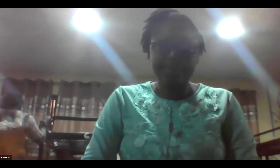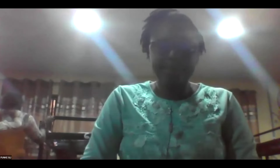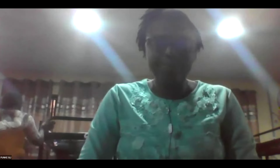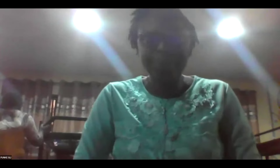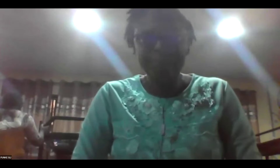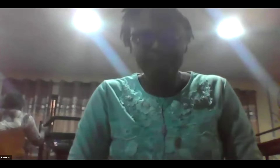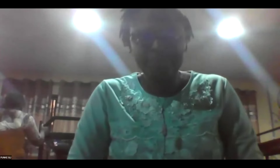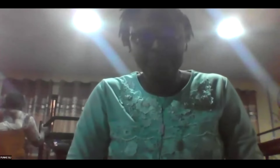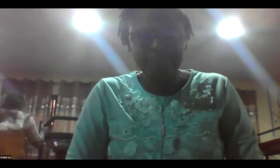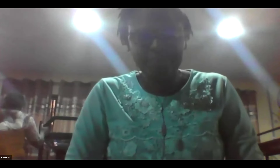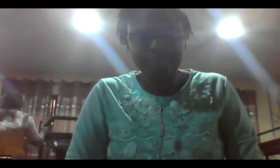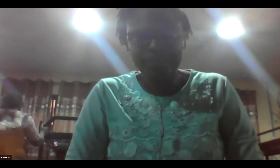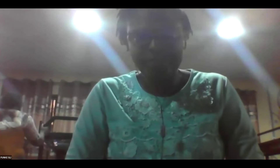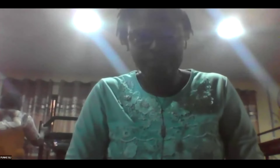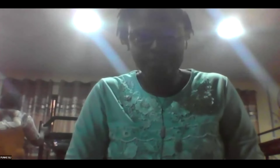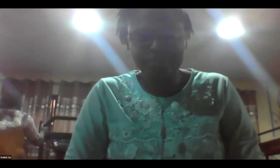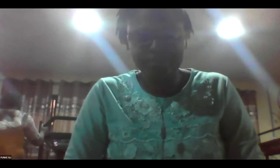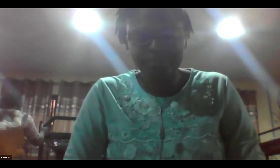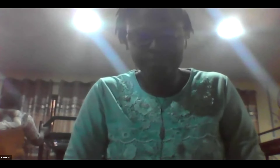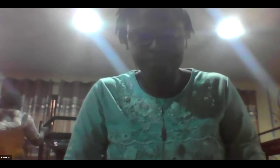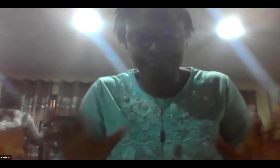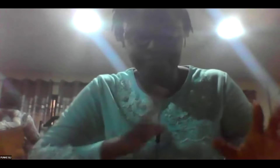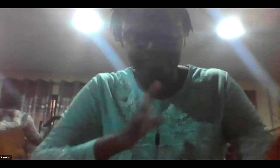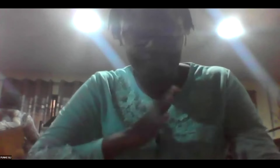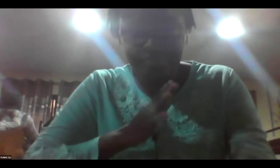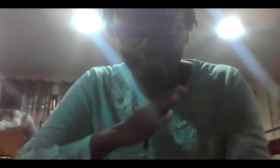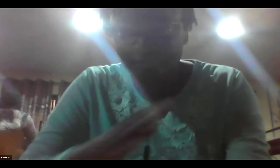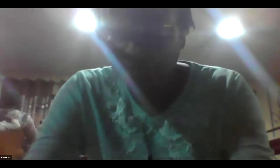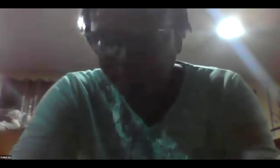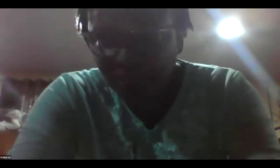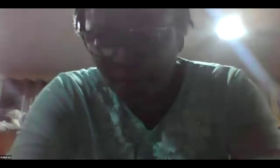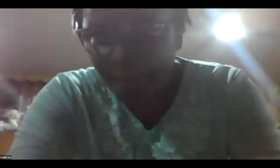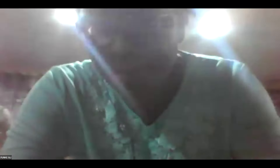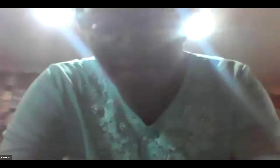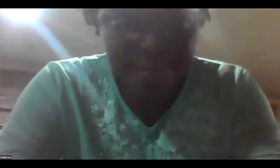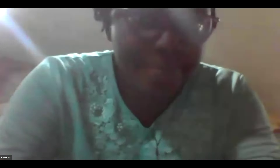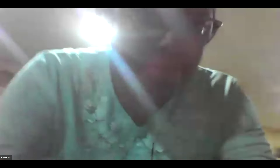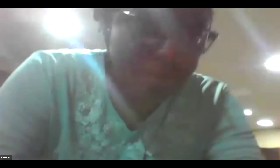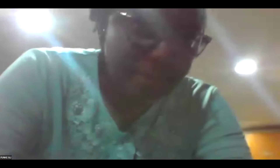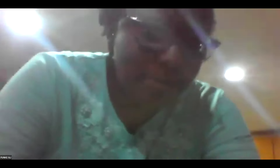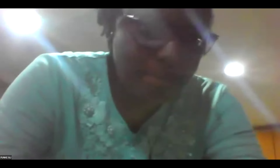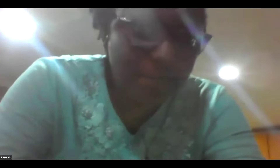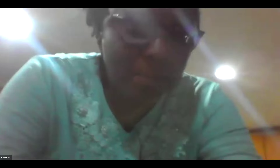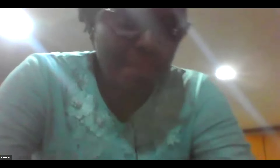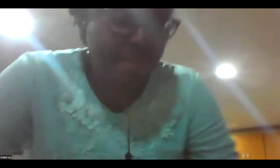the training. Okay? Then another thing that I want to talk about is for those who are use, who